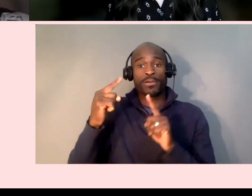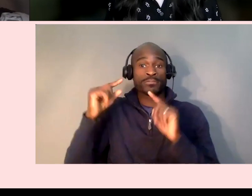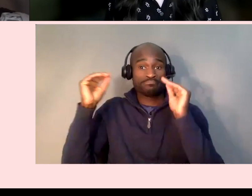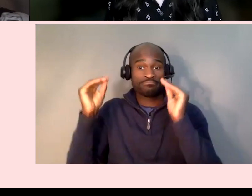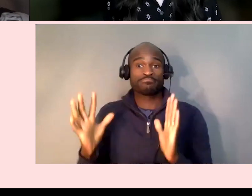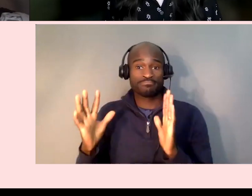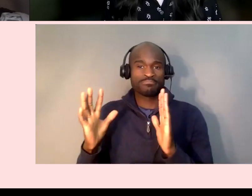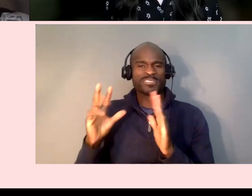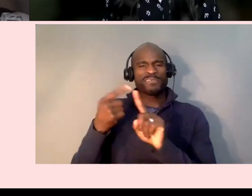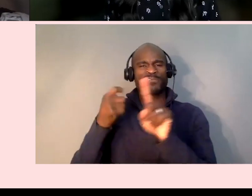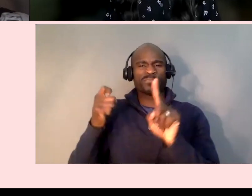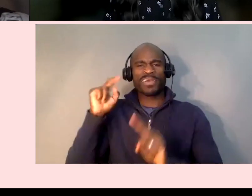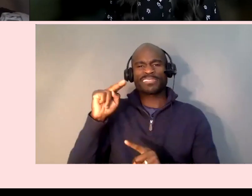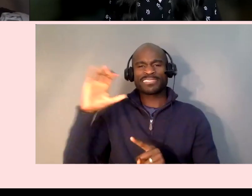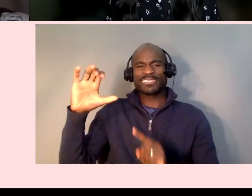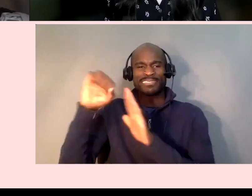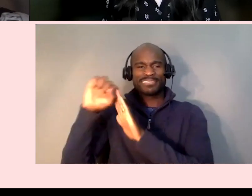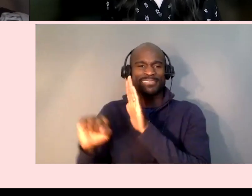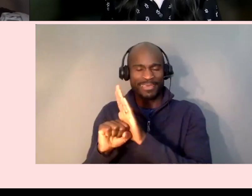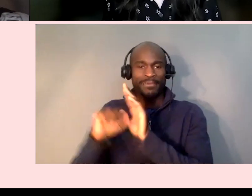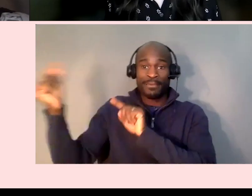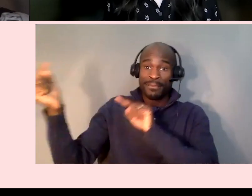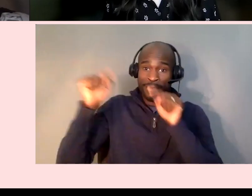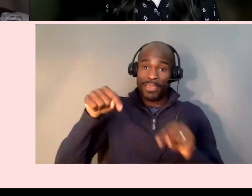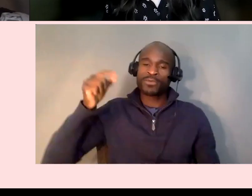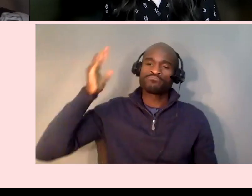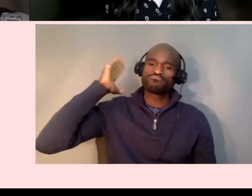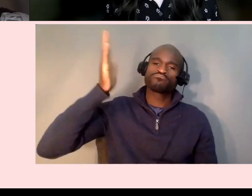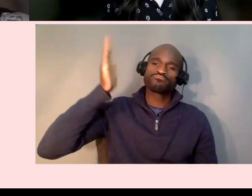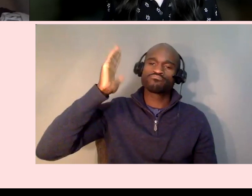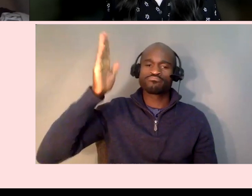talked to my fourth grade class about industrial design and product design